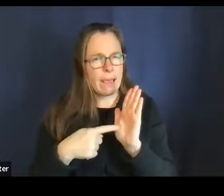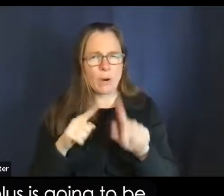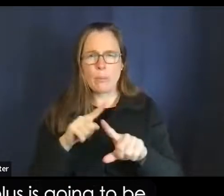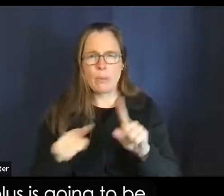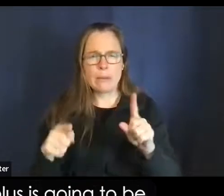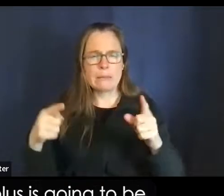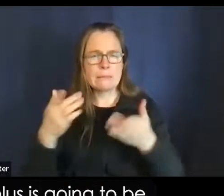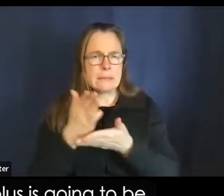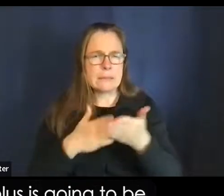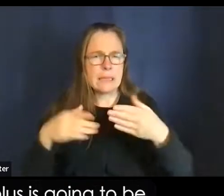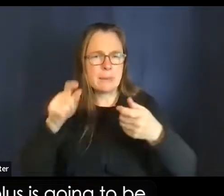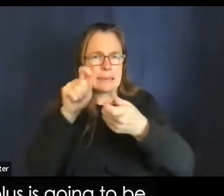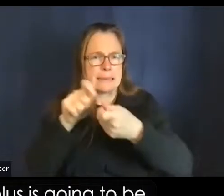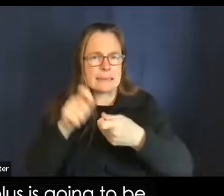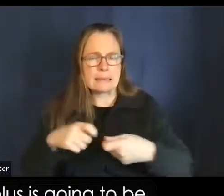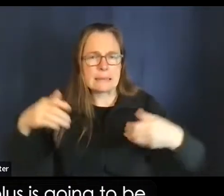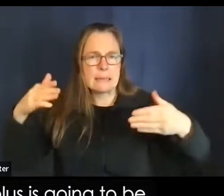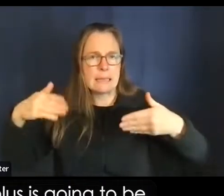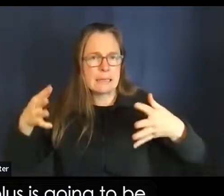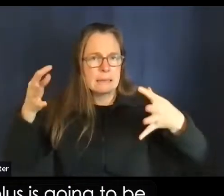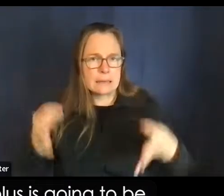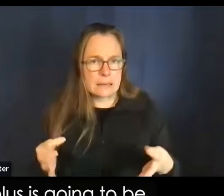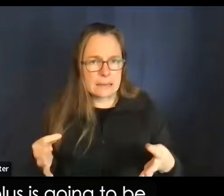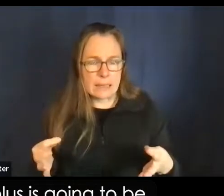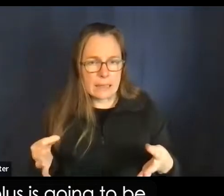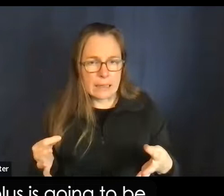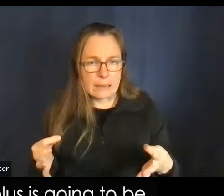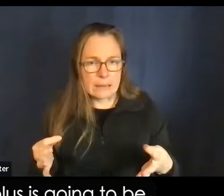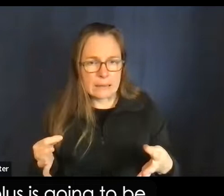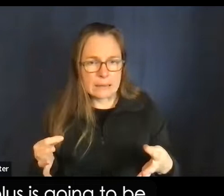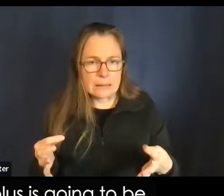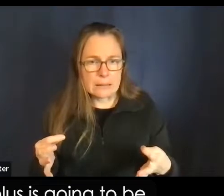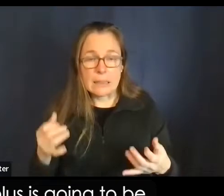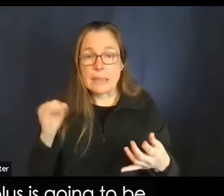about exactly how the surplus is going to be distributed in terms of surplus votes,